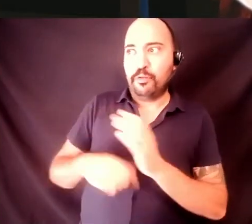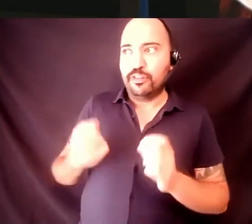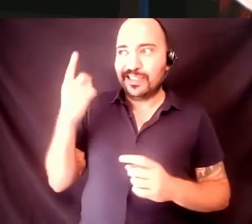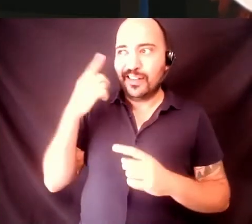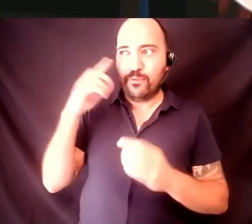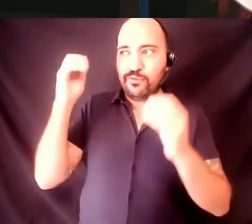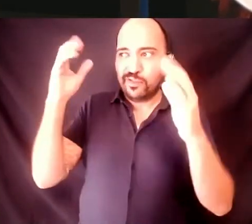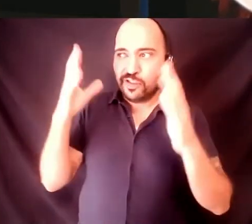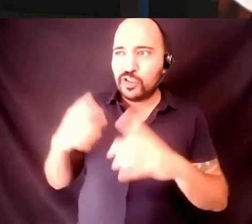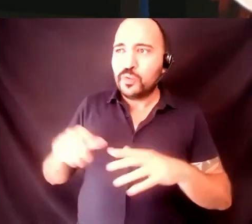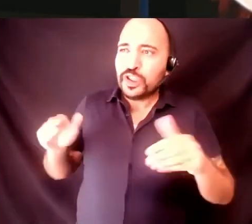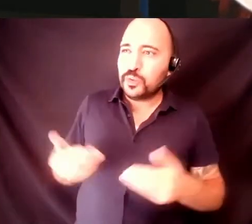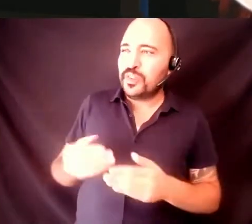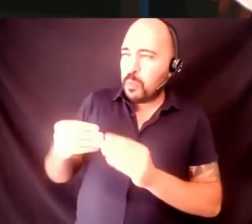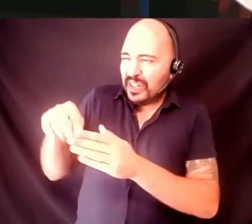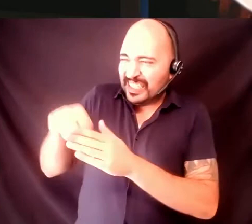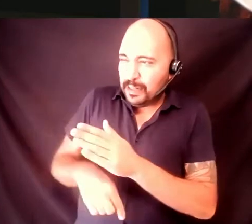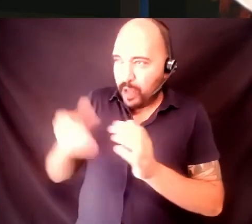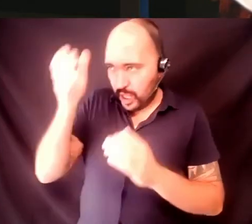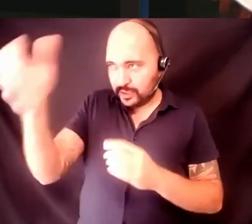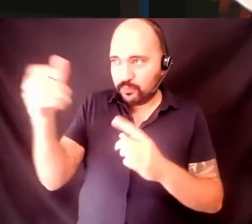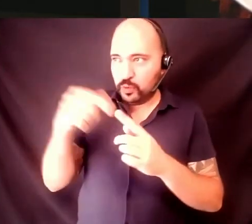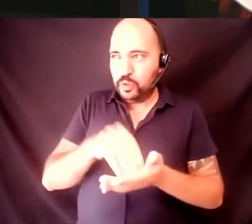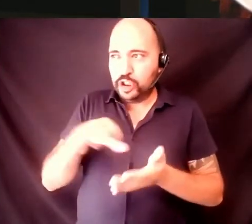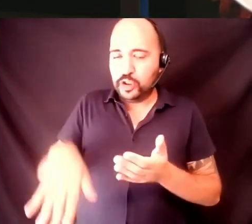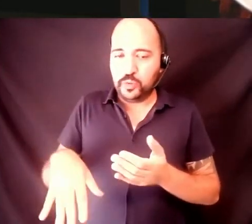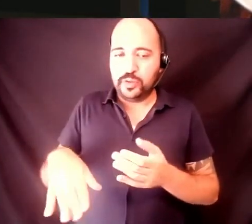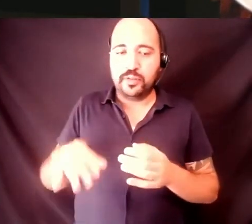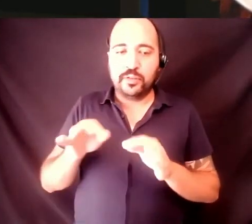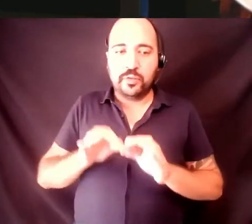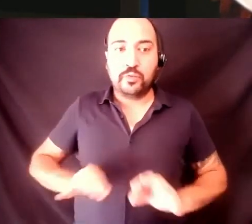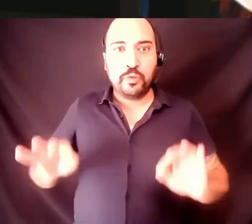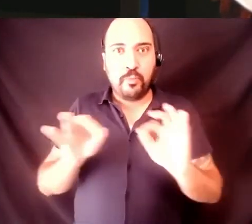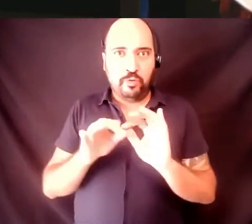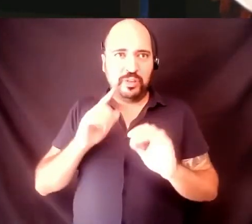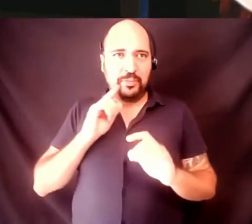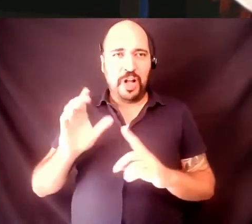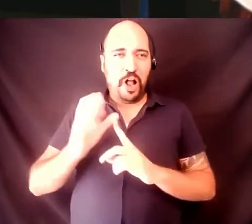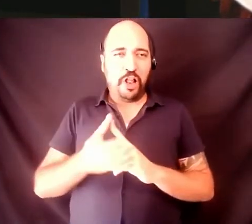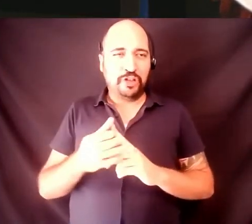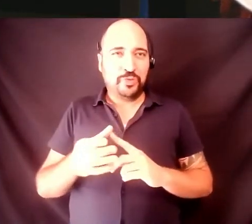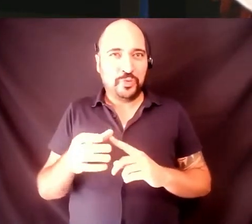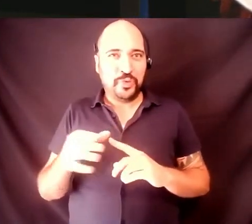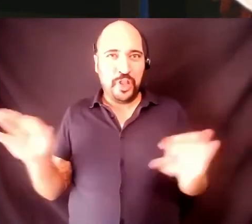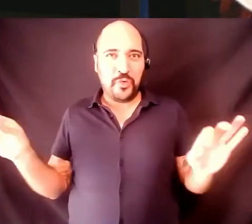things for the students. It's important to be culturally relevant. We recognize that 80% of our teachers are white women.